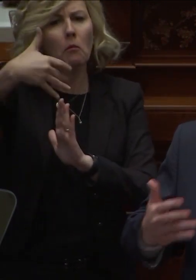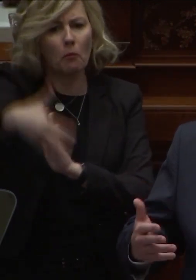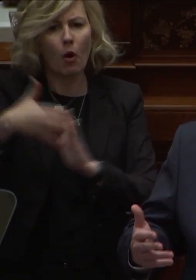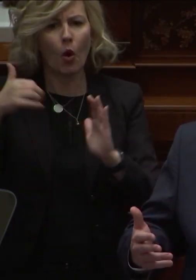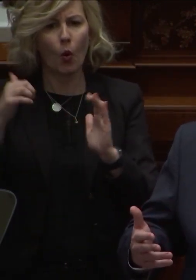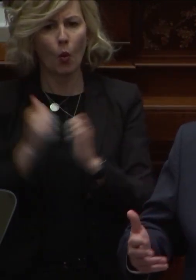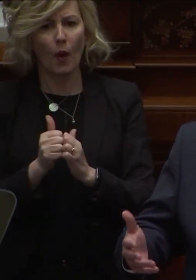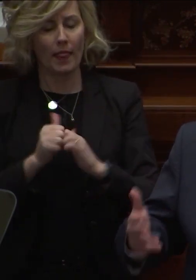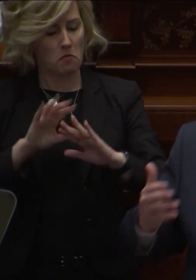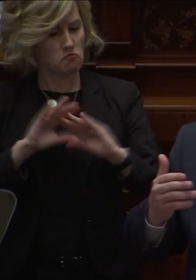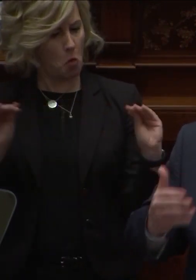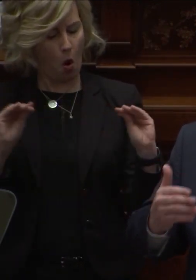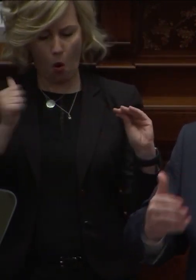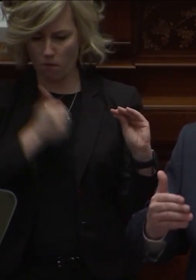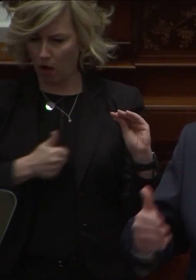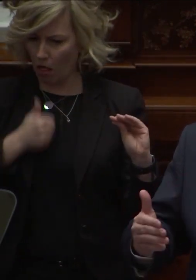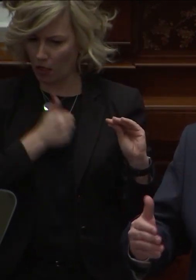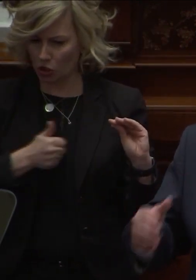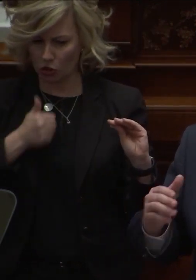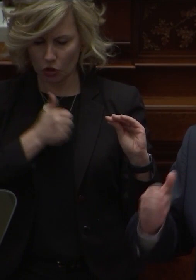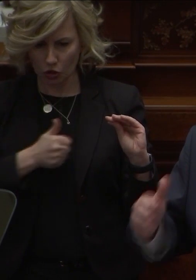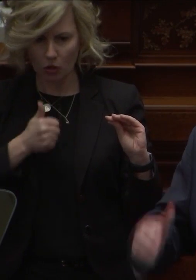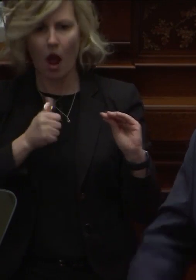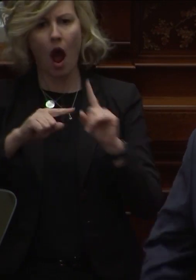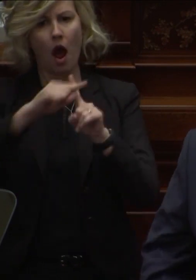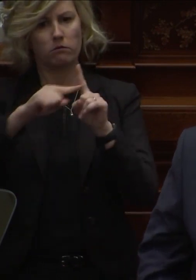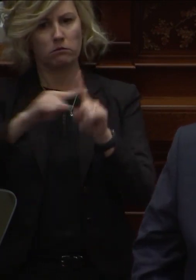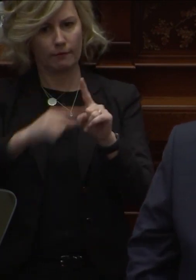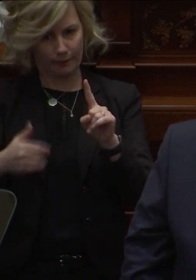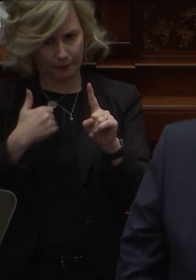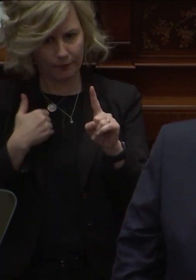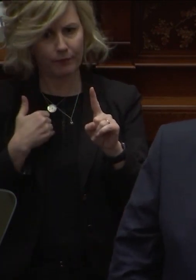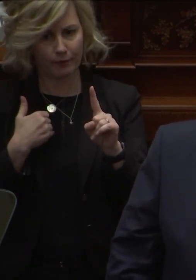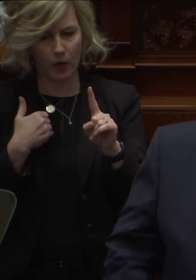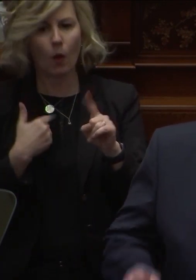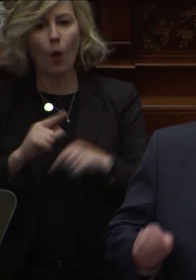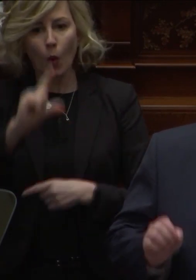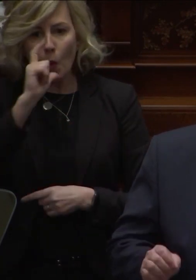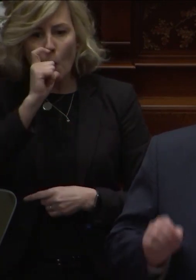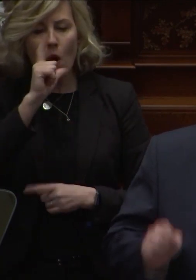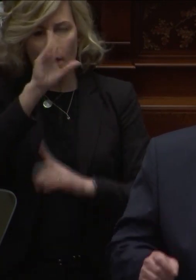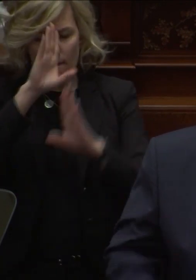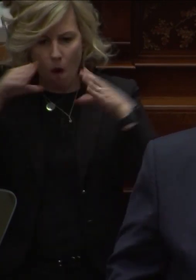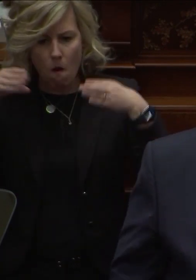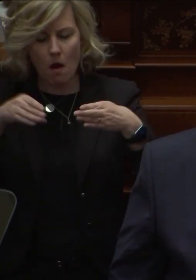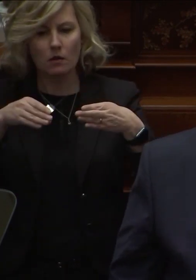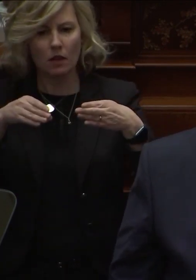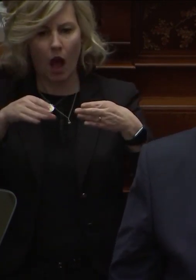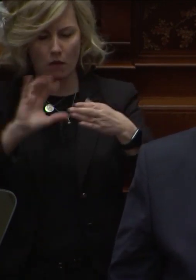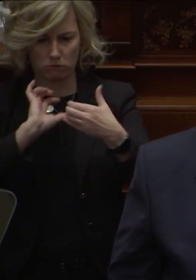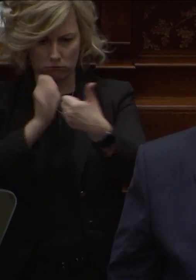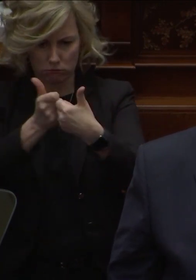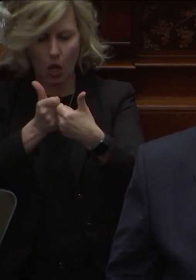THE PAST HAVE BEEN OCCASIONALLY DOTTED WITH UNAPOLOGETIC